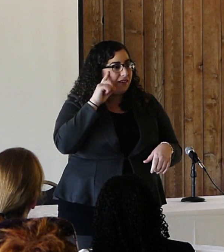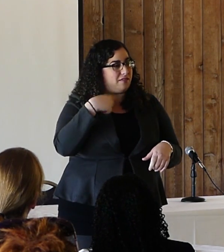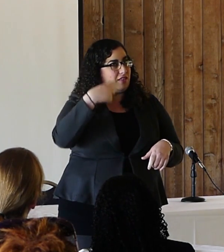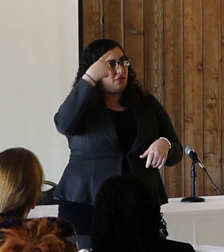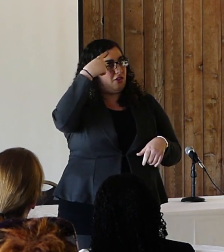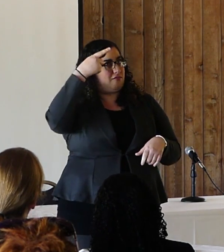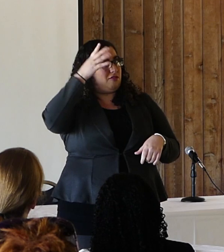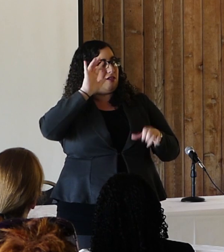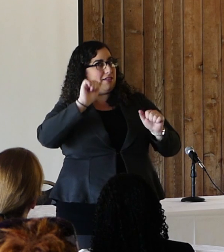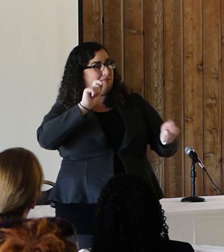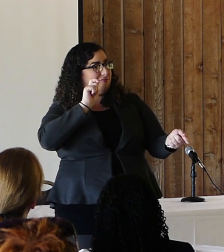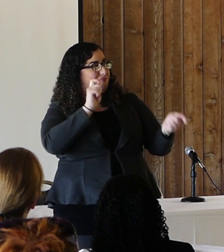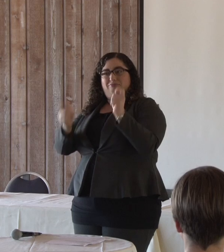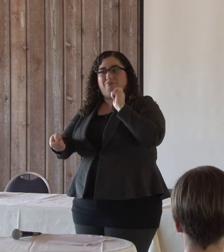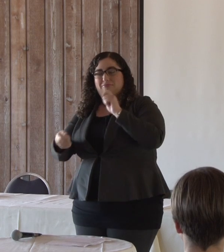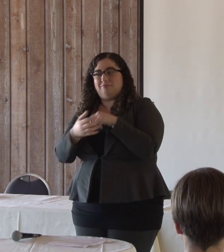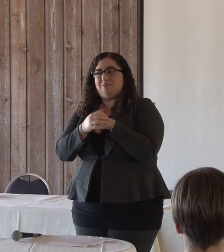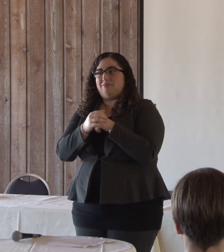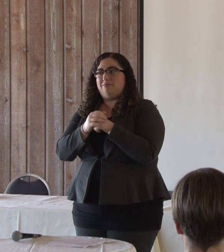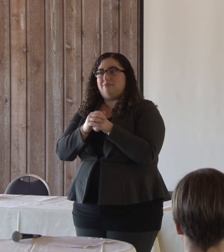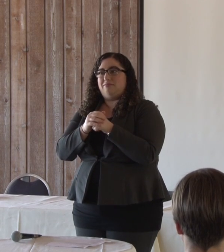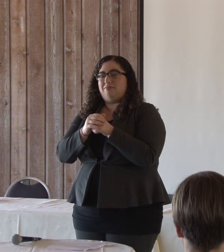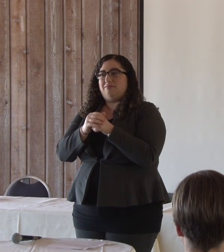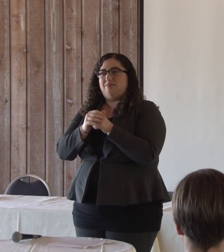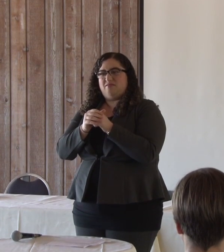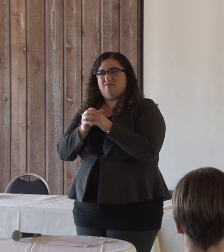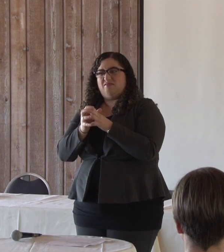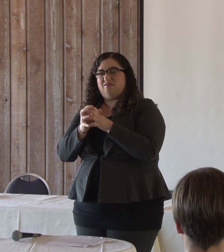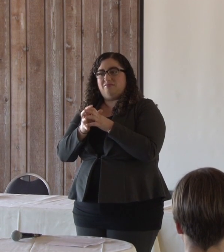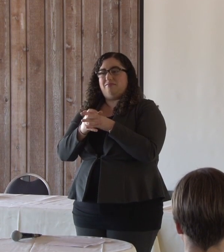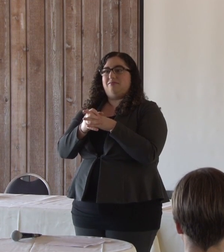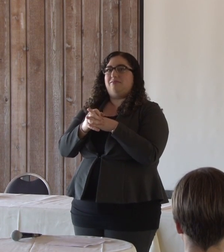Vulnerable in that situation. And I realized they were trying to heal me.